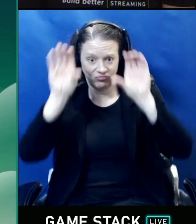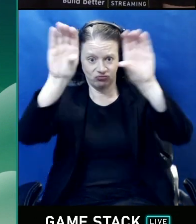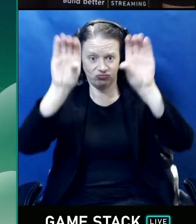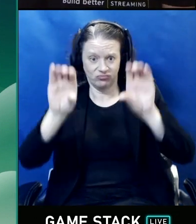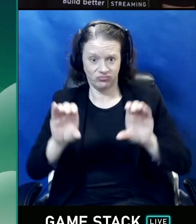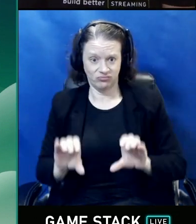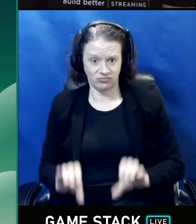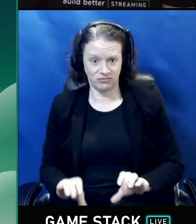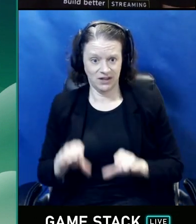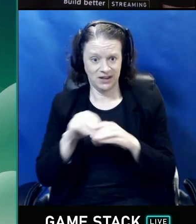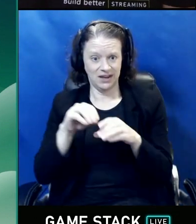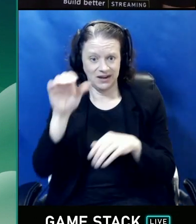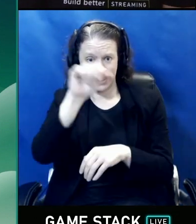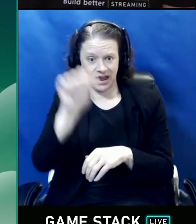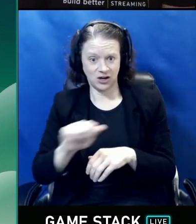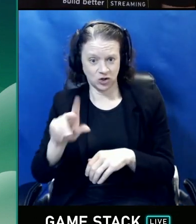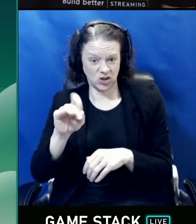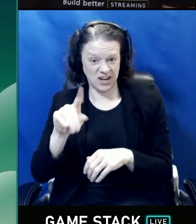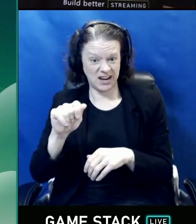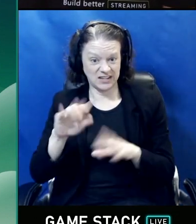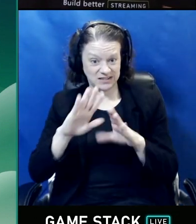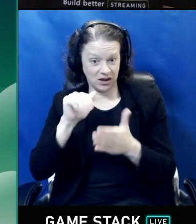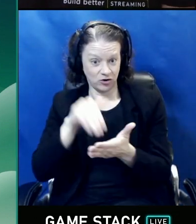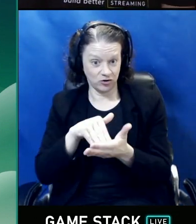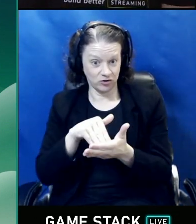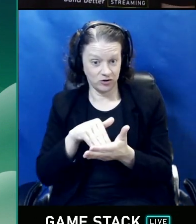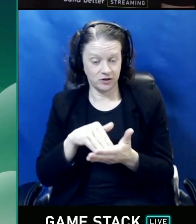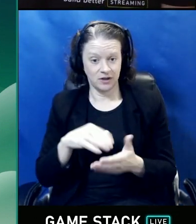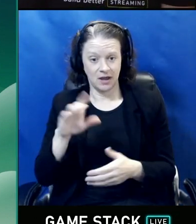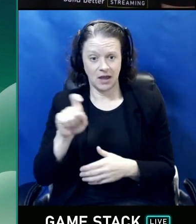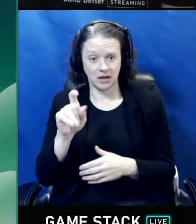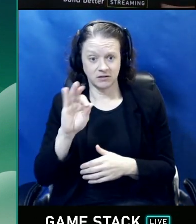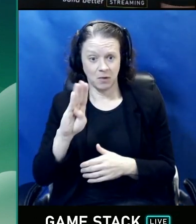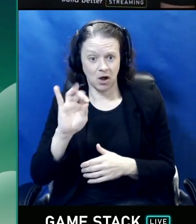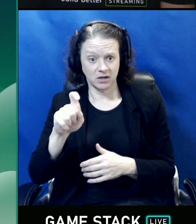Xbox Games can be streamed without any modifications.